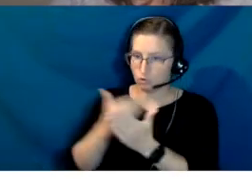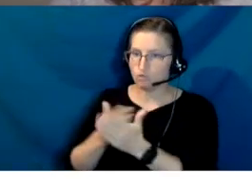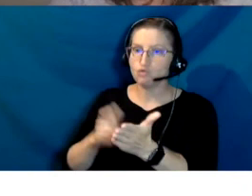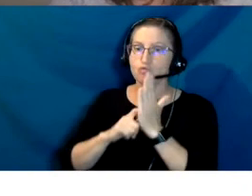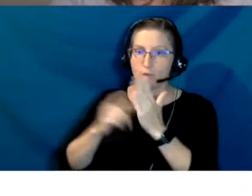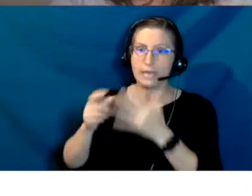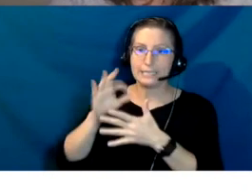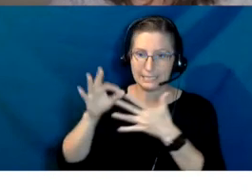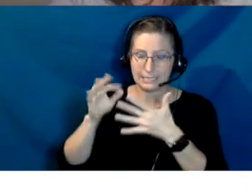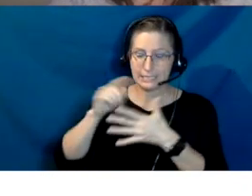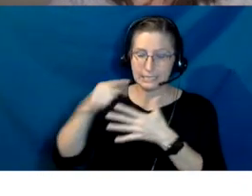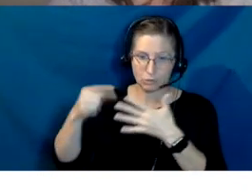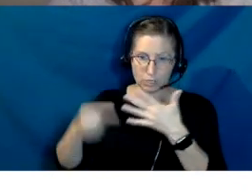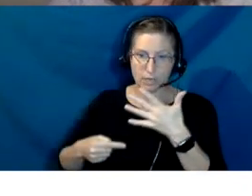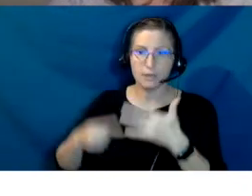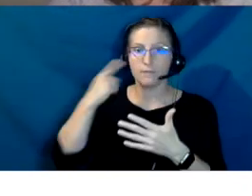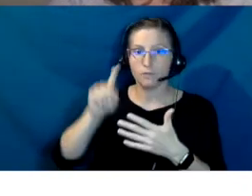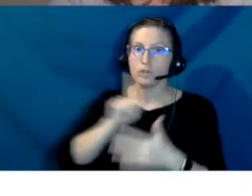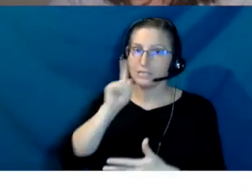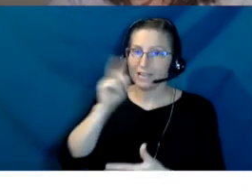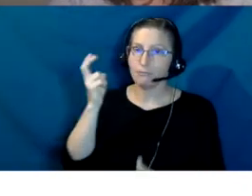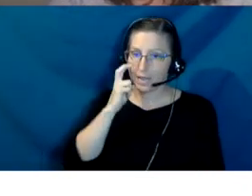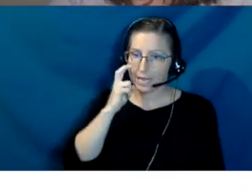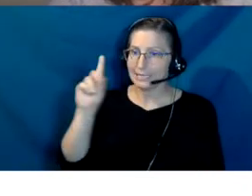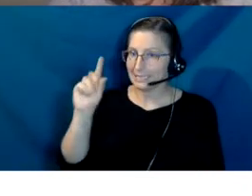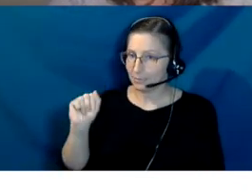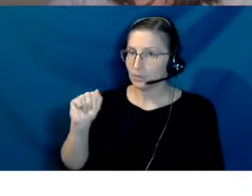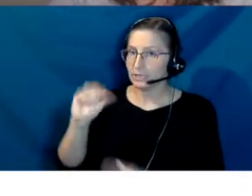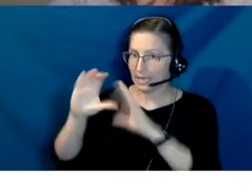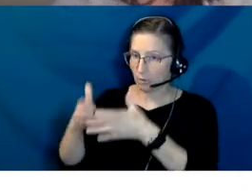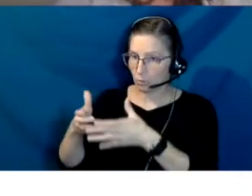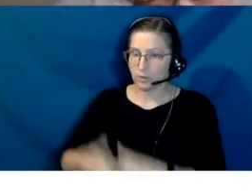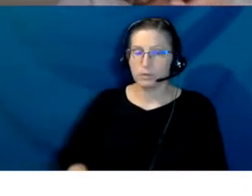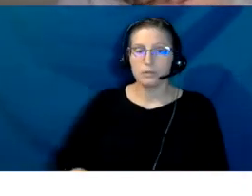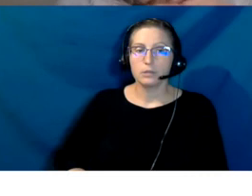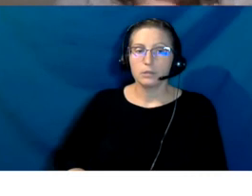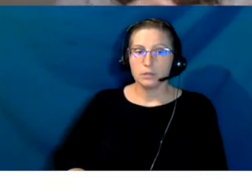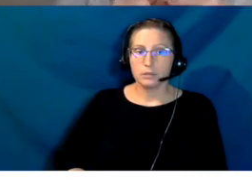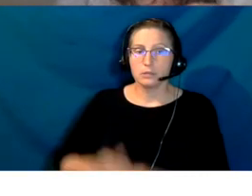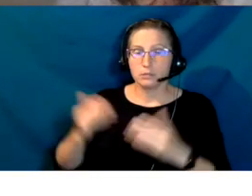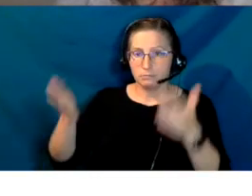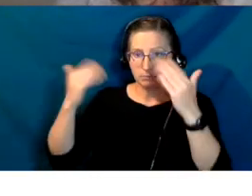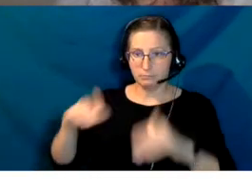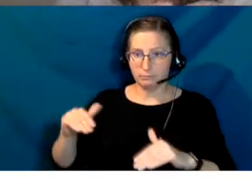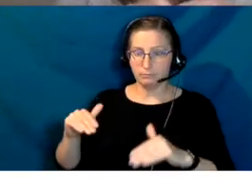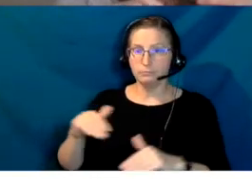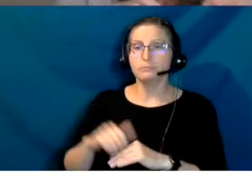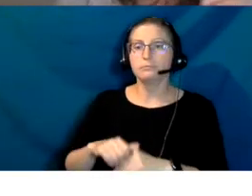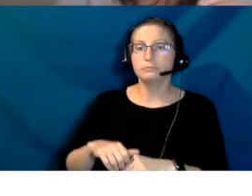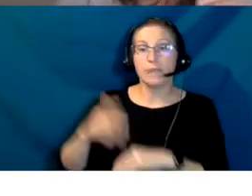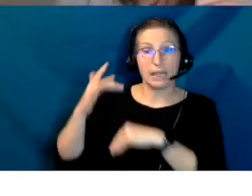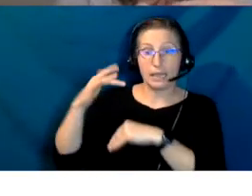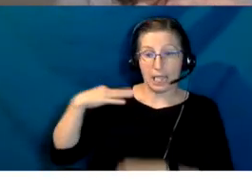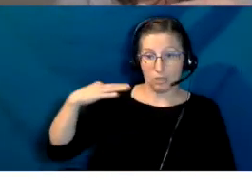disability category. Then there's also the Eligibility Chart and then the Checklist for